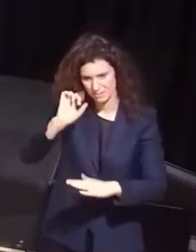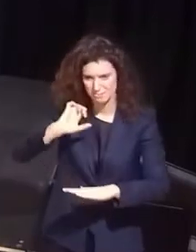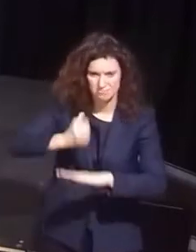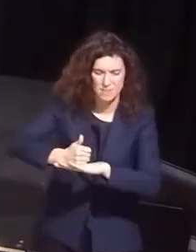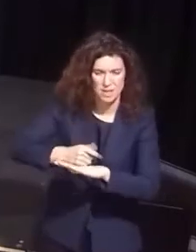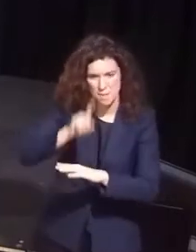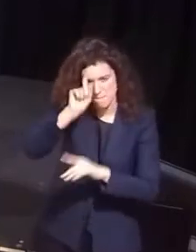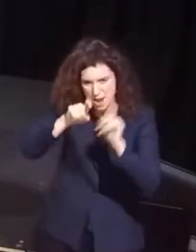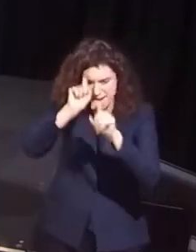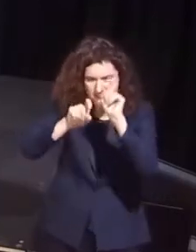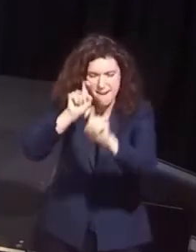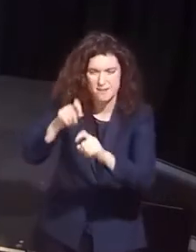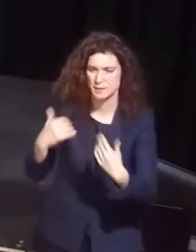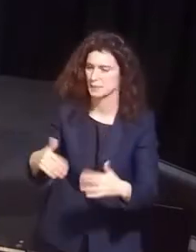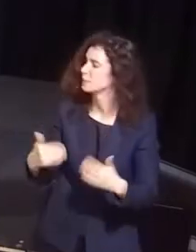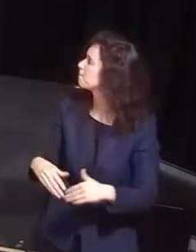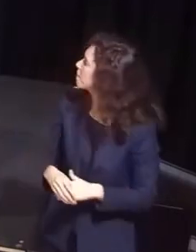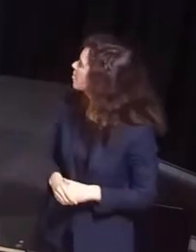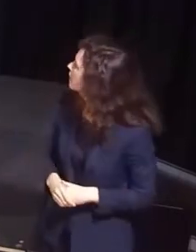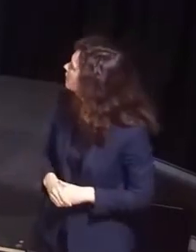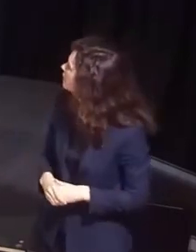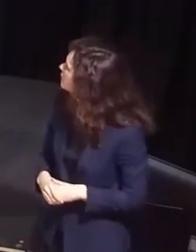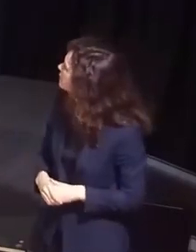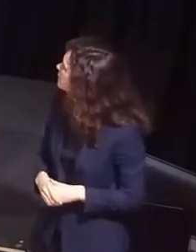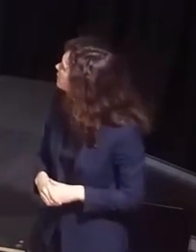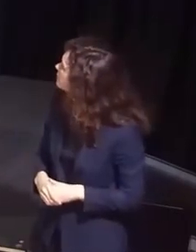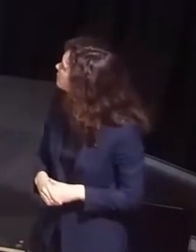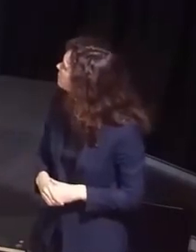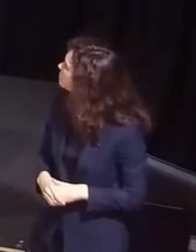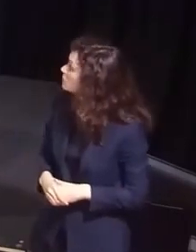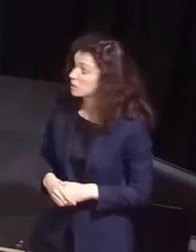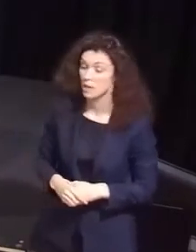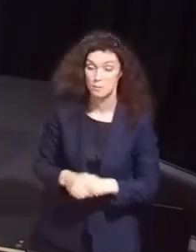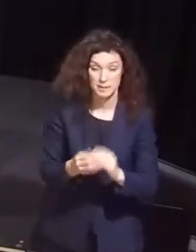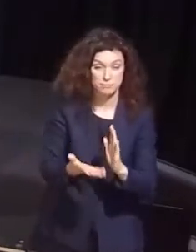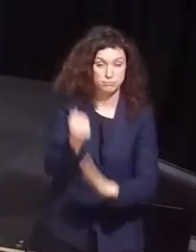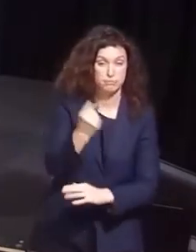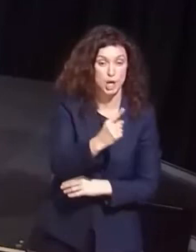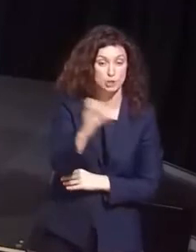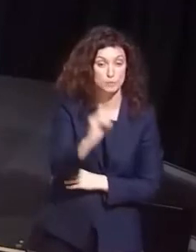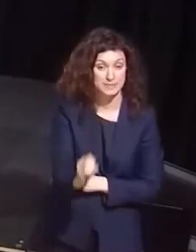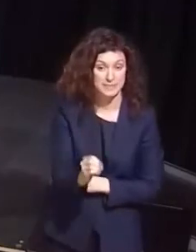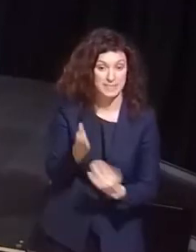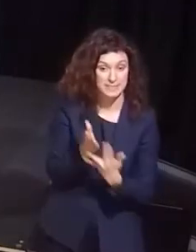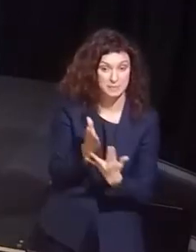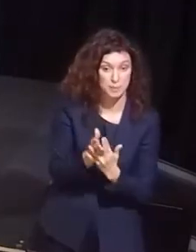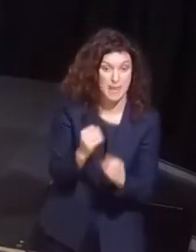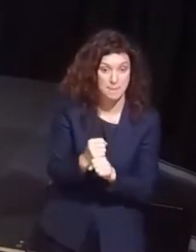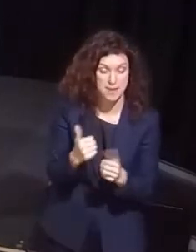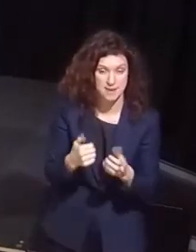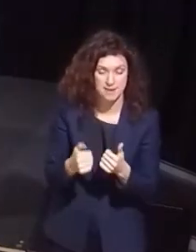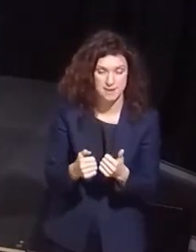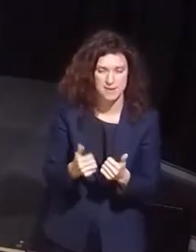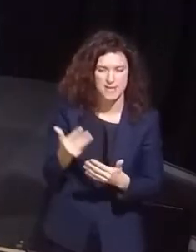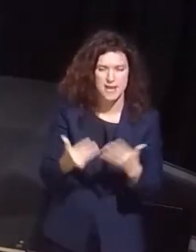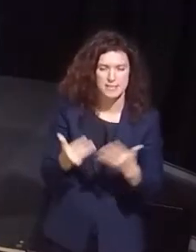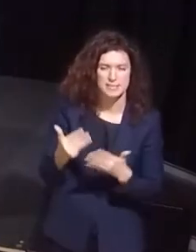Reg less so in accessible gaming, Ken 100% in accessible gaming. 1987, Nintendo's Hands Free Controller,